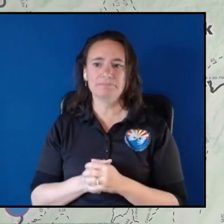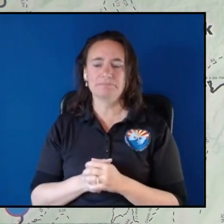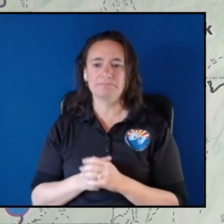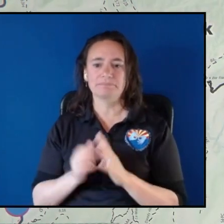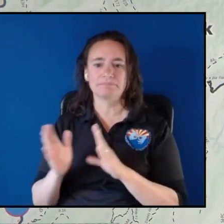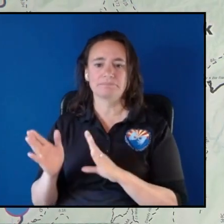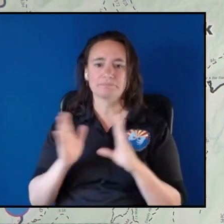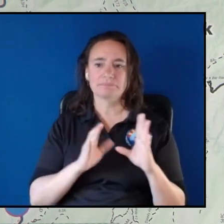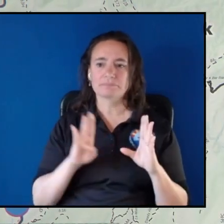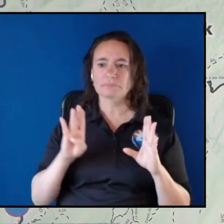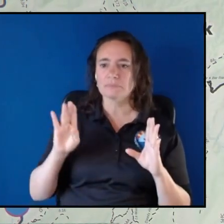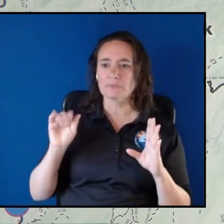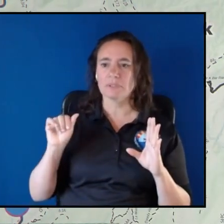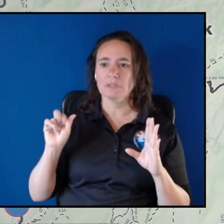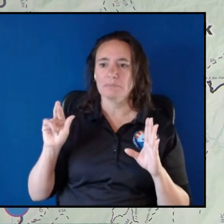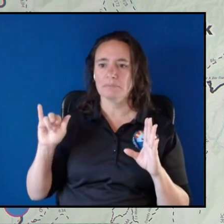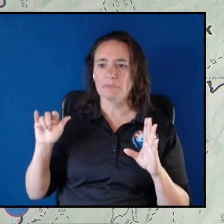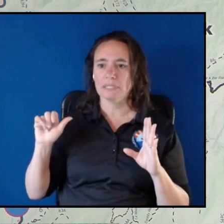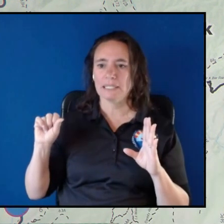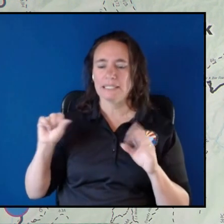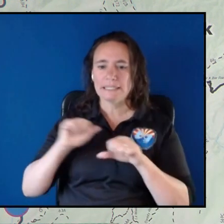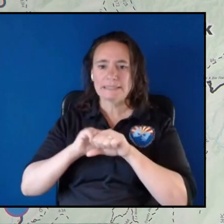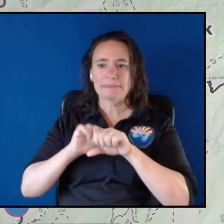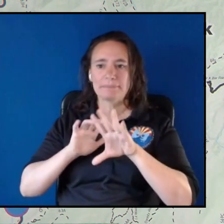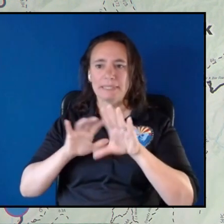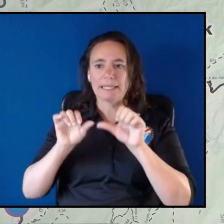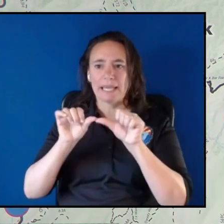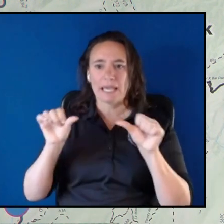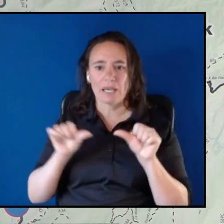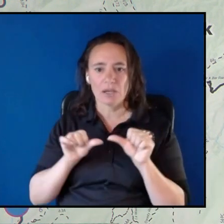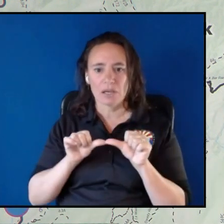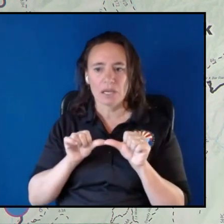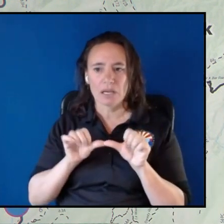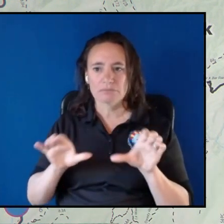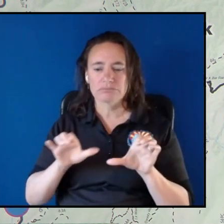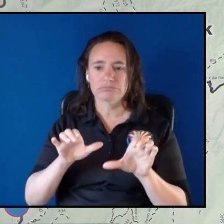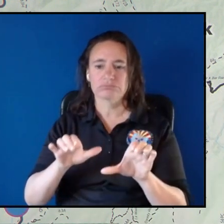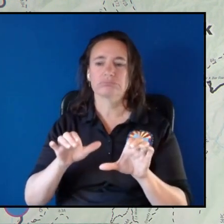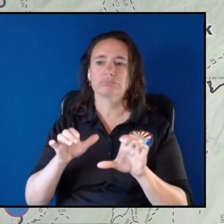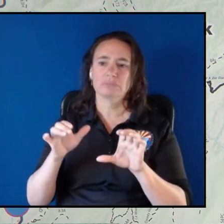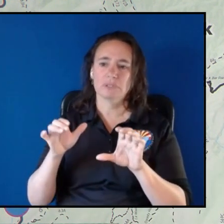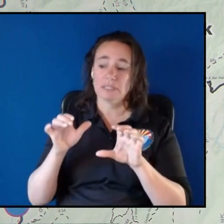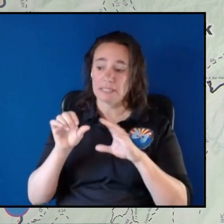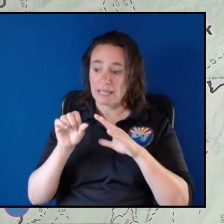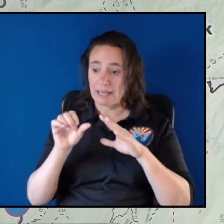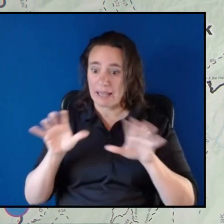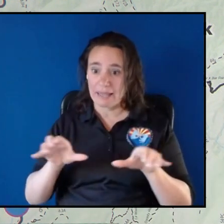you know over the the previous weeks has been very active there on the southwest corner continuing to mop up and